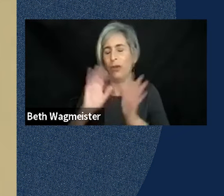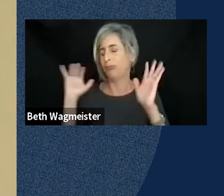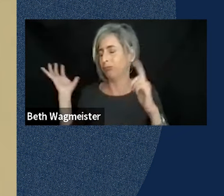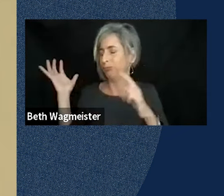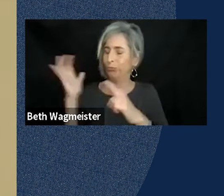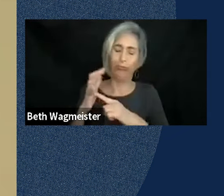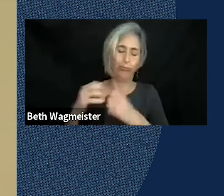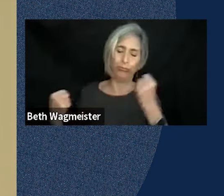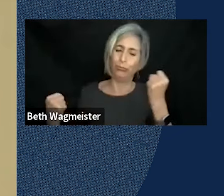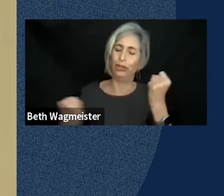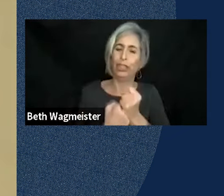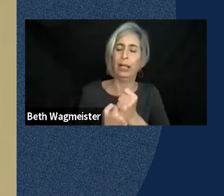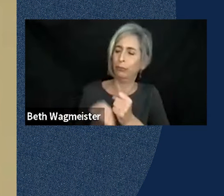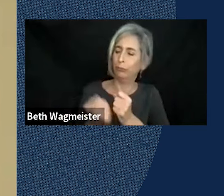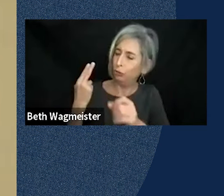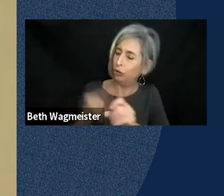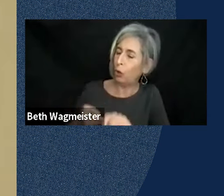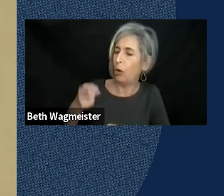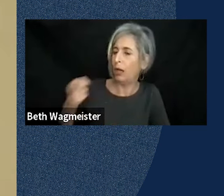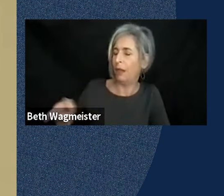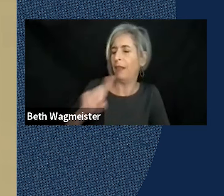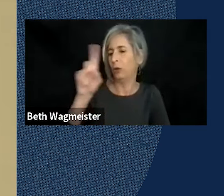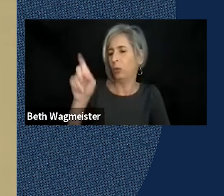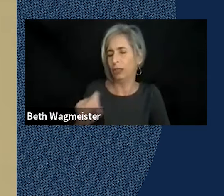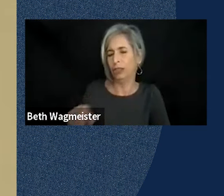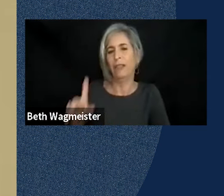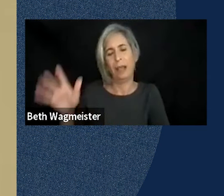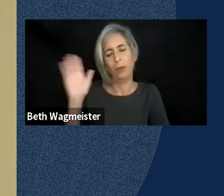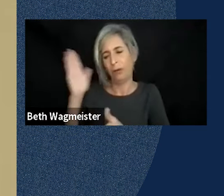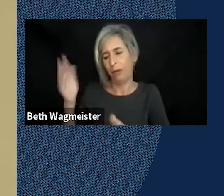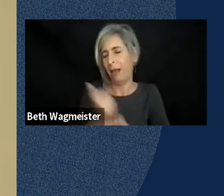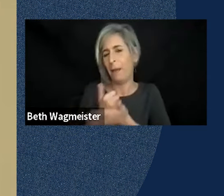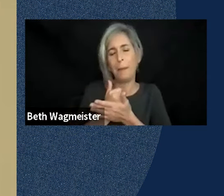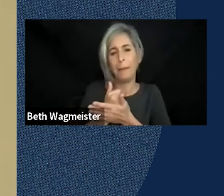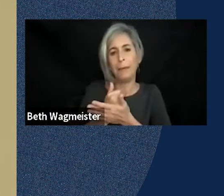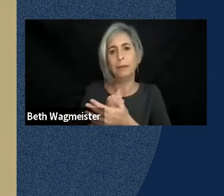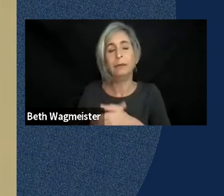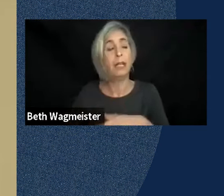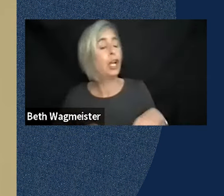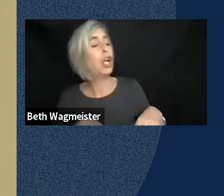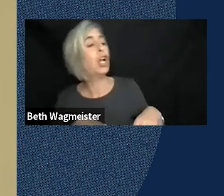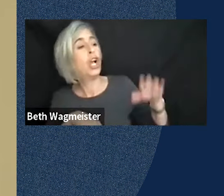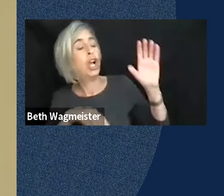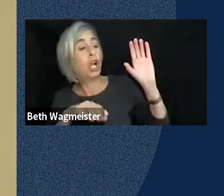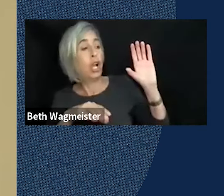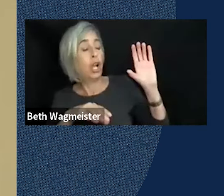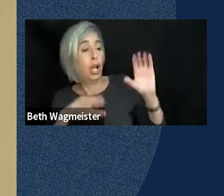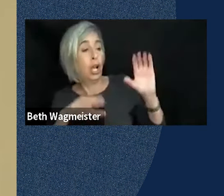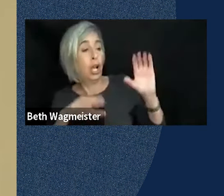So please don't hesitate to hop in there and ask those questions. I think Claudio, Correct me if I'm wrong, but I think we're coming up on time.